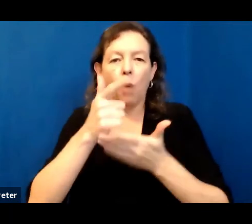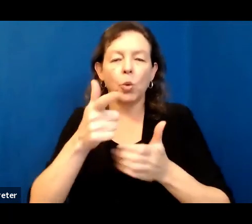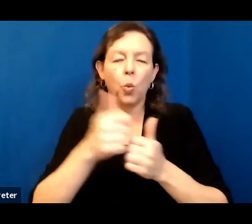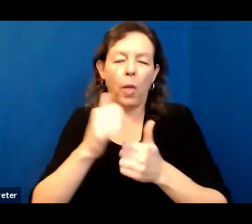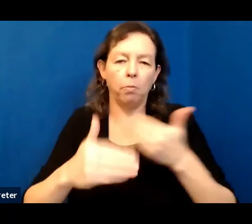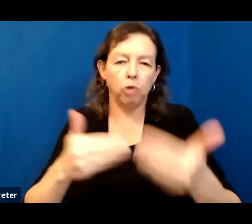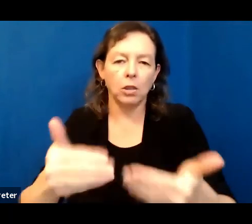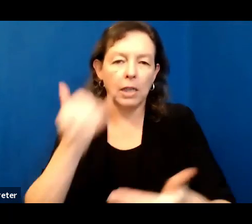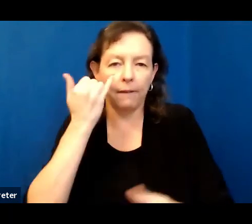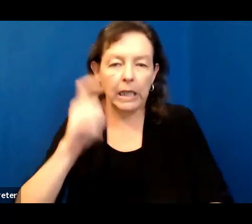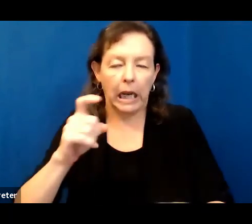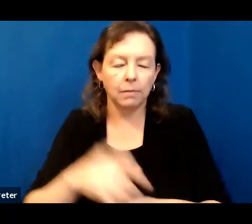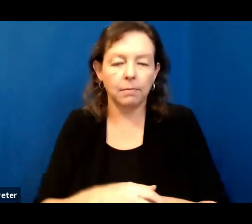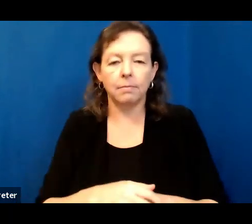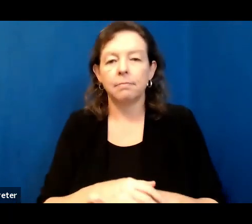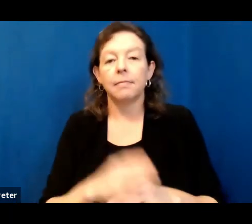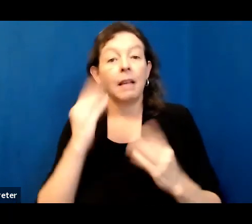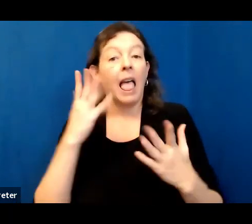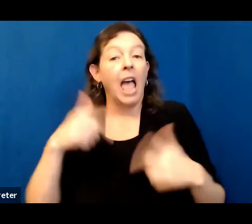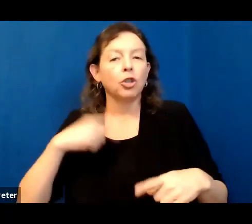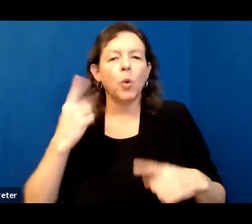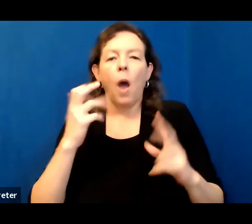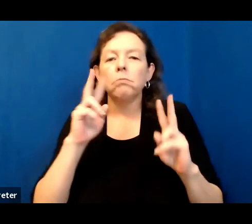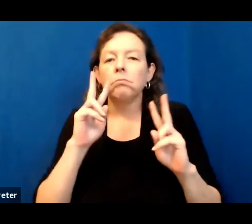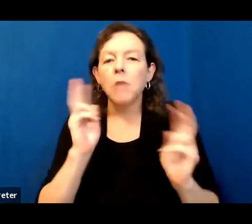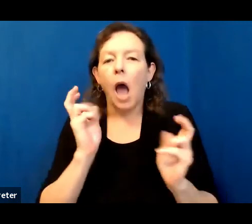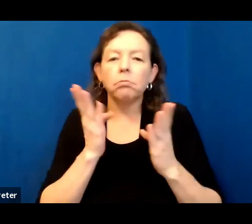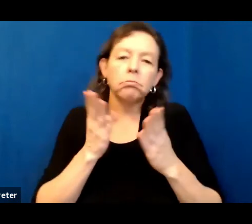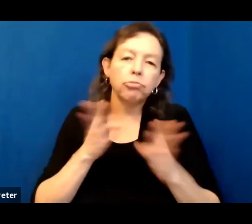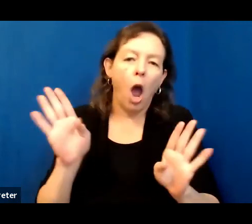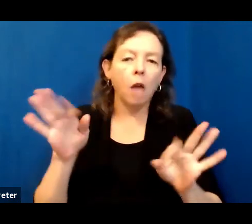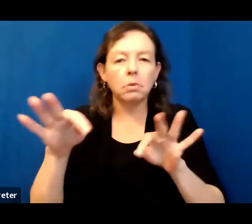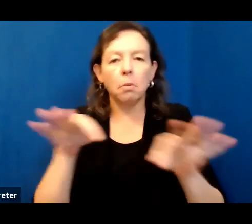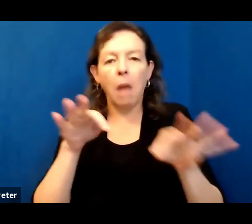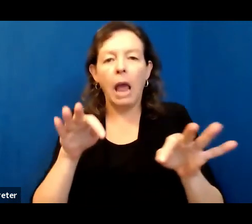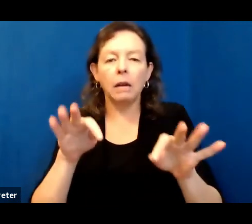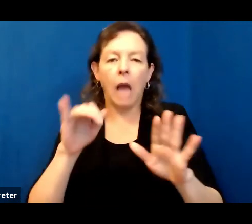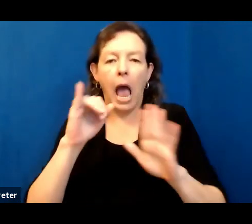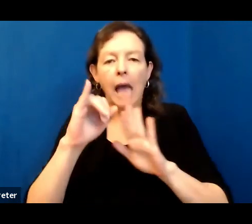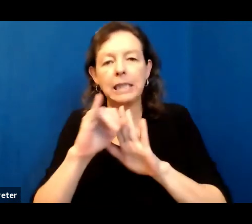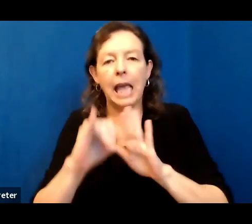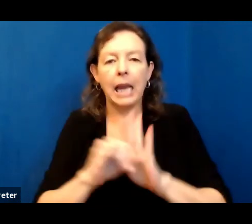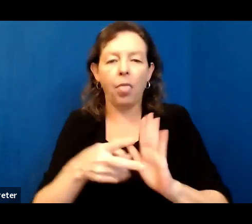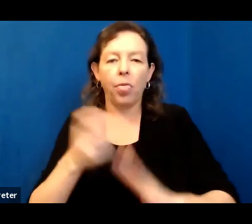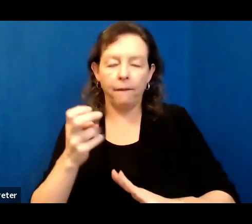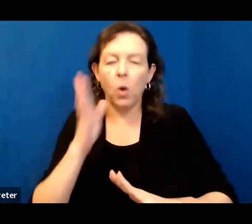So, like I said, this was just very topical and broad. We will have a link to Linda Williams with consumer actions,